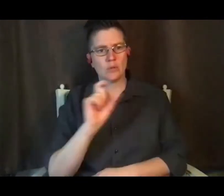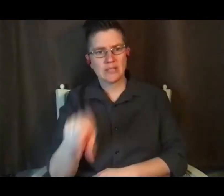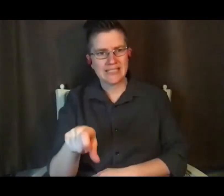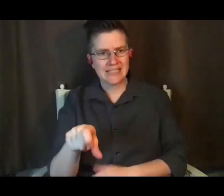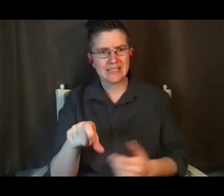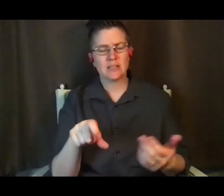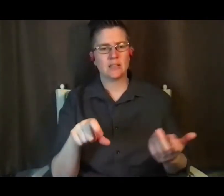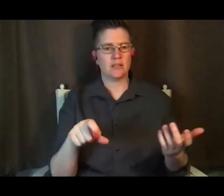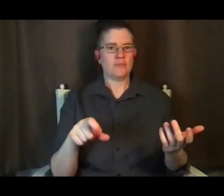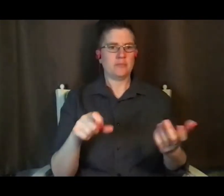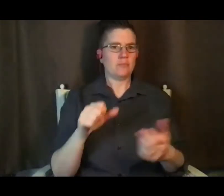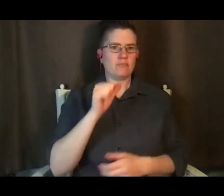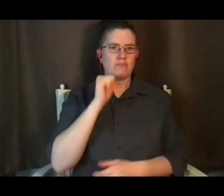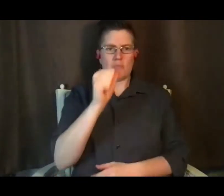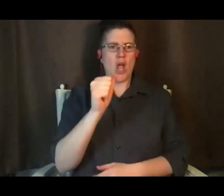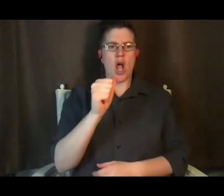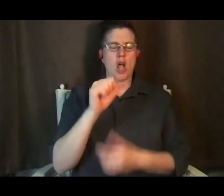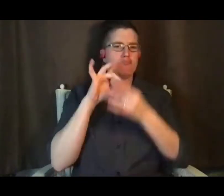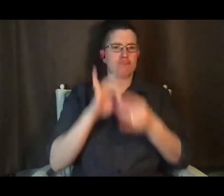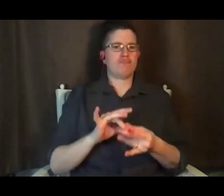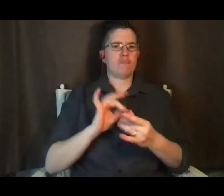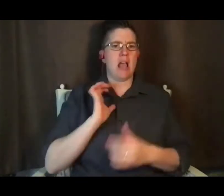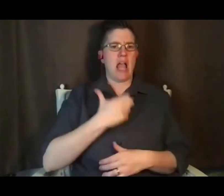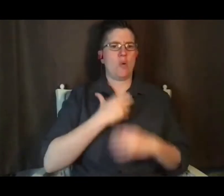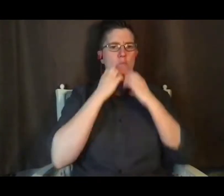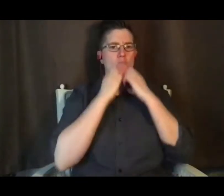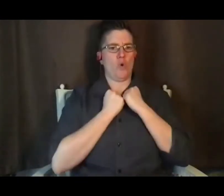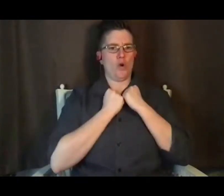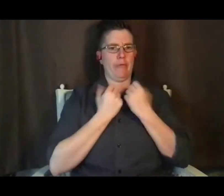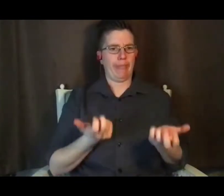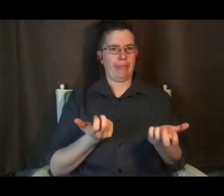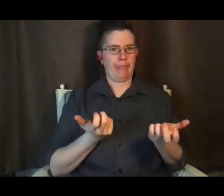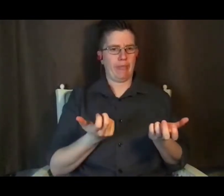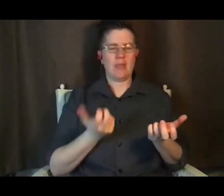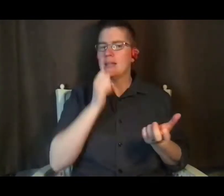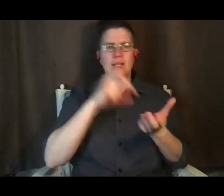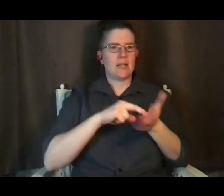on our worth or our value that that does not mean that we are broken or wrong or undeserving